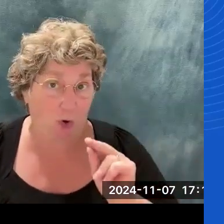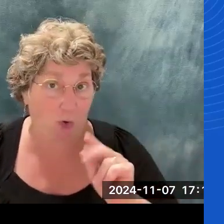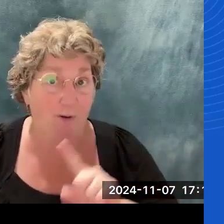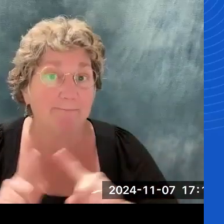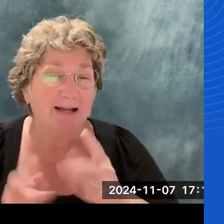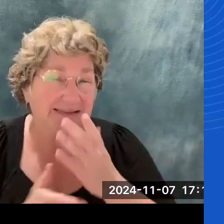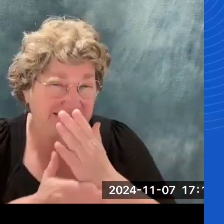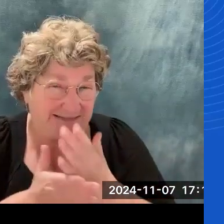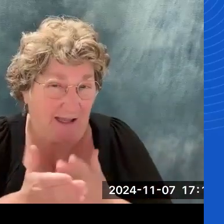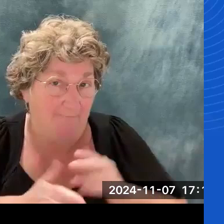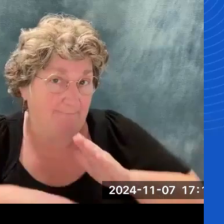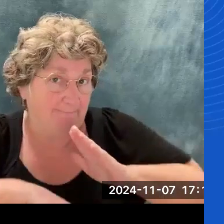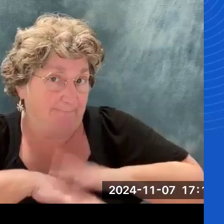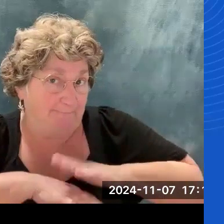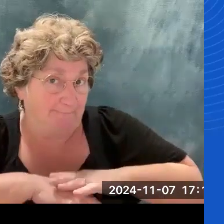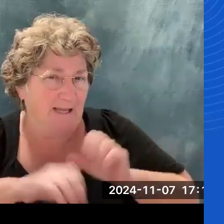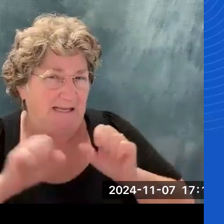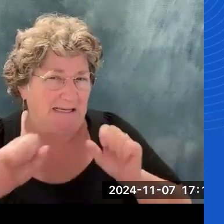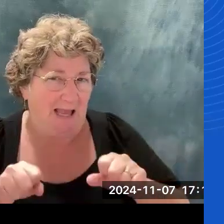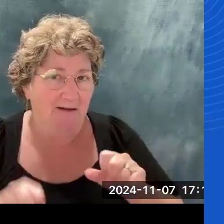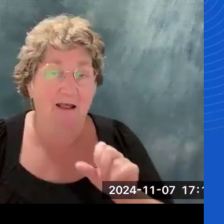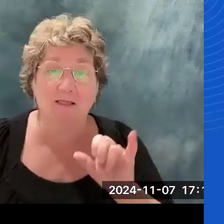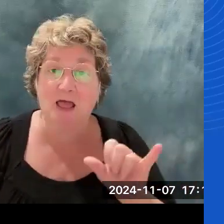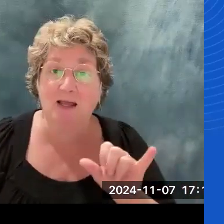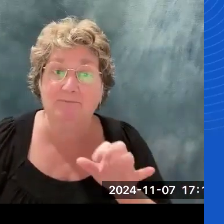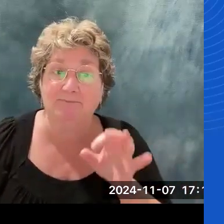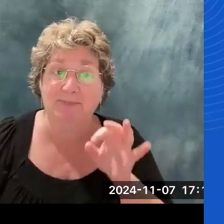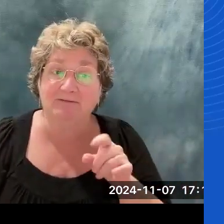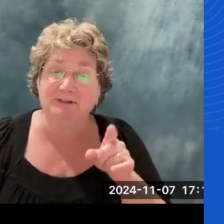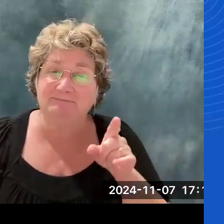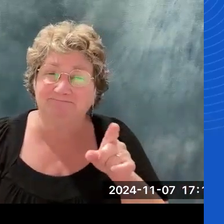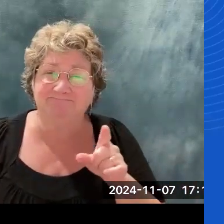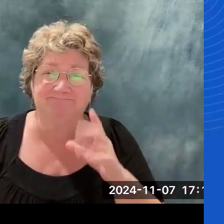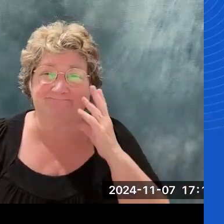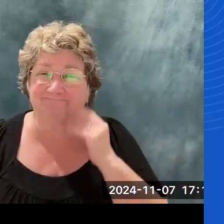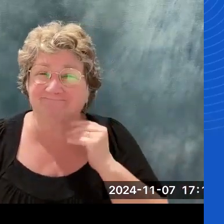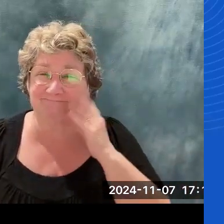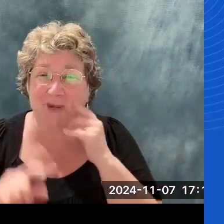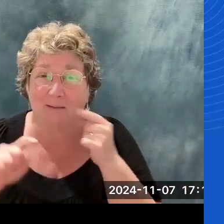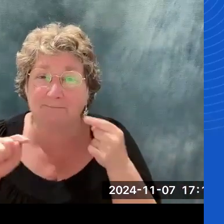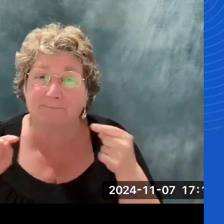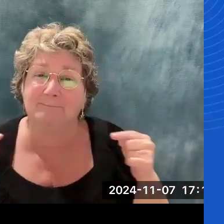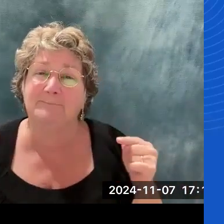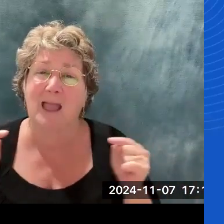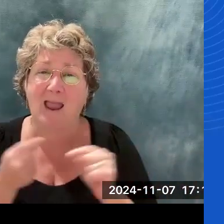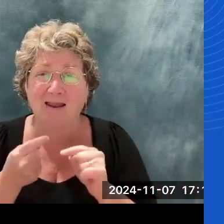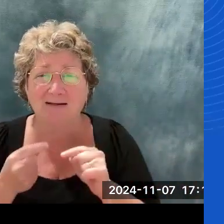include experiences of pain and distress, and that is really specific to that person and